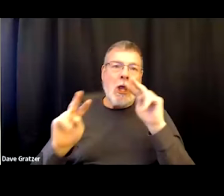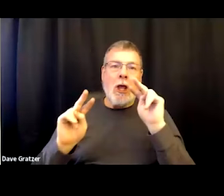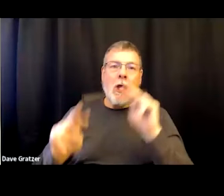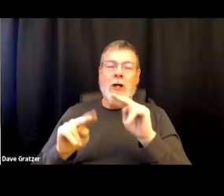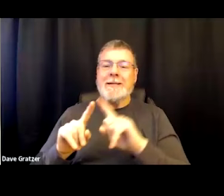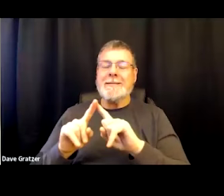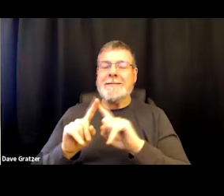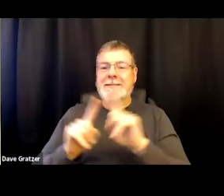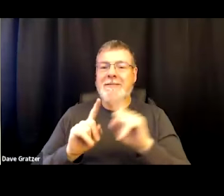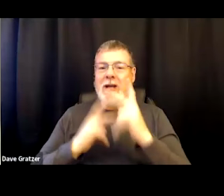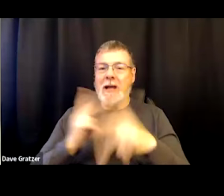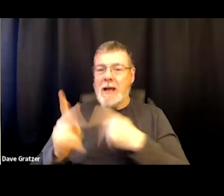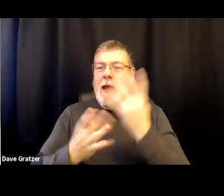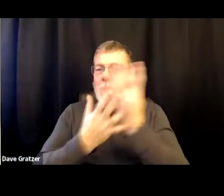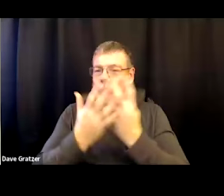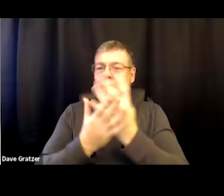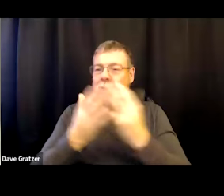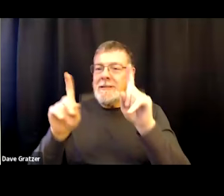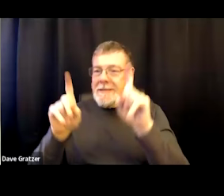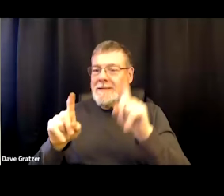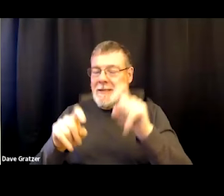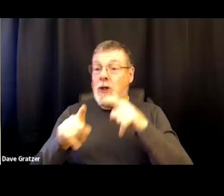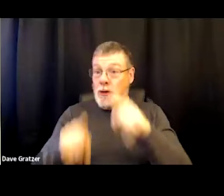of screening and assessment that are used during reentry,